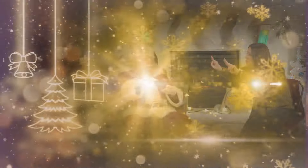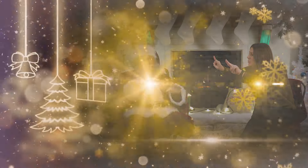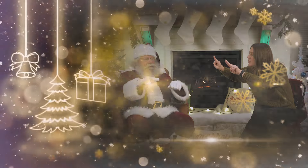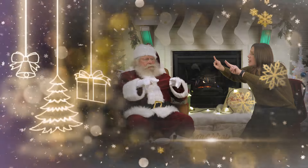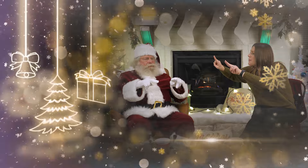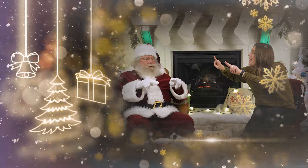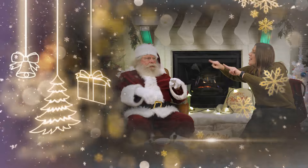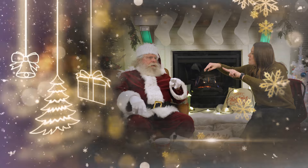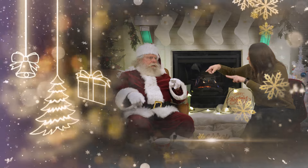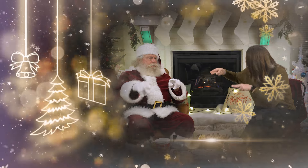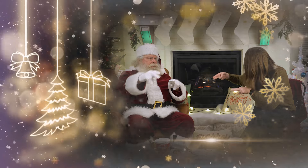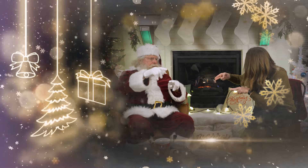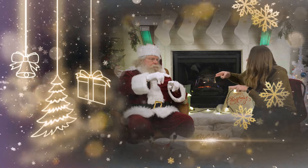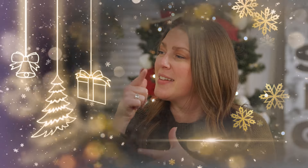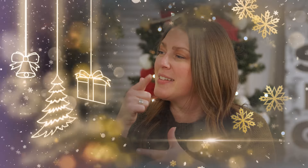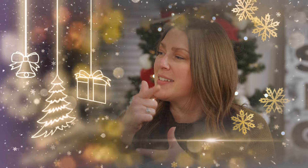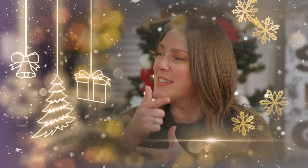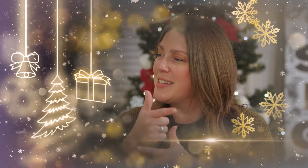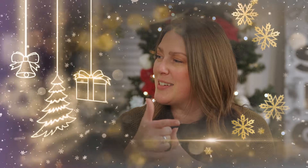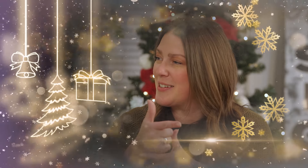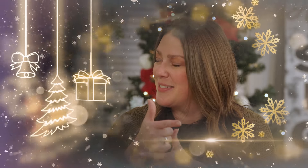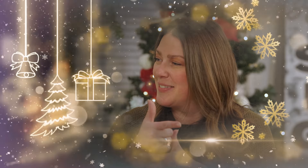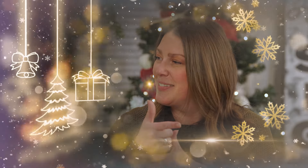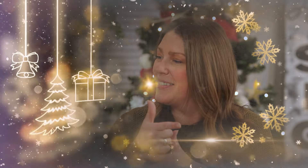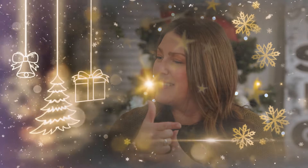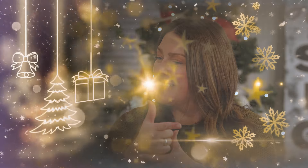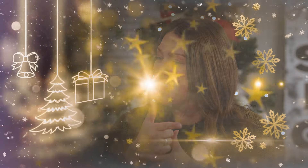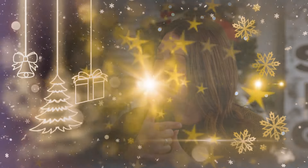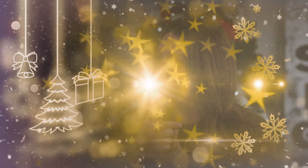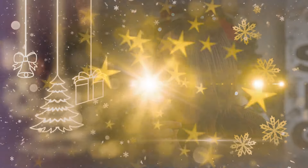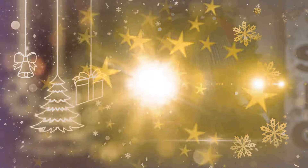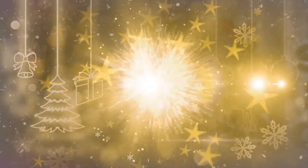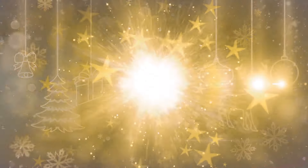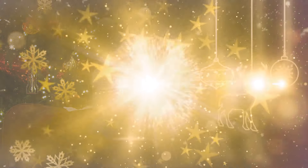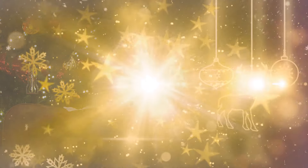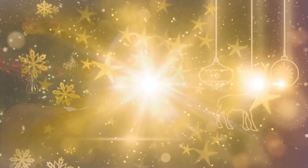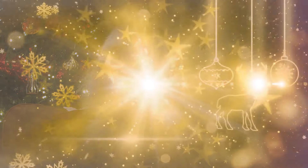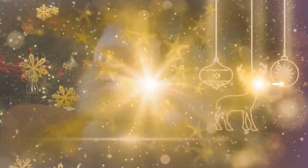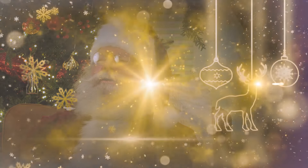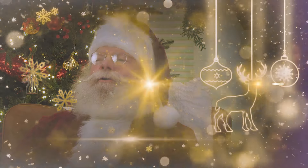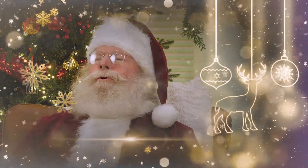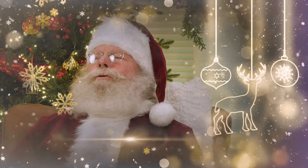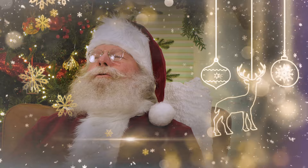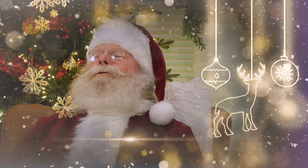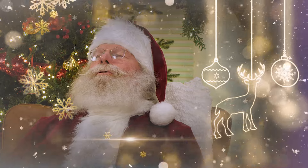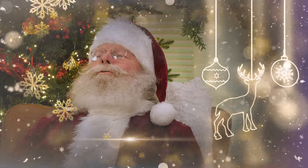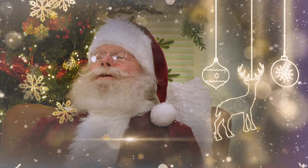I am going to teach Santa. And you signs that you might see sitting on Santa's lap.